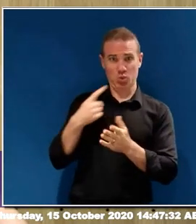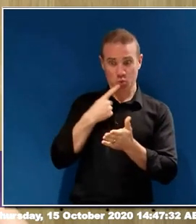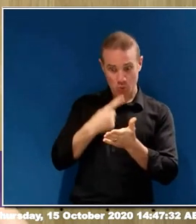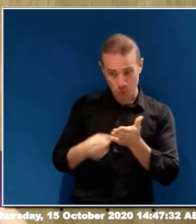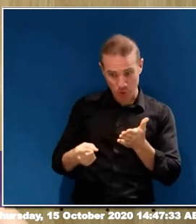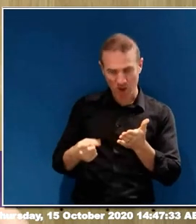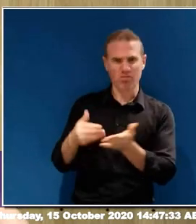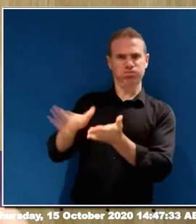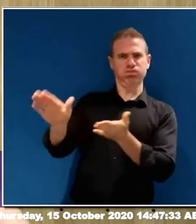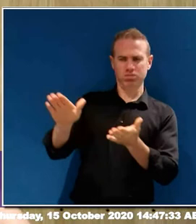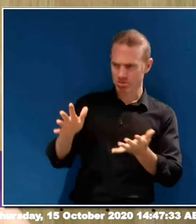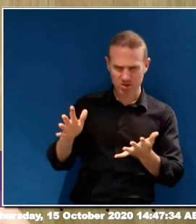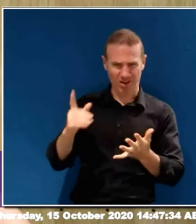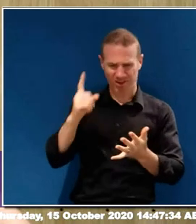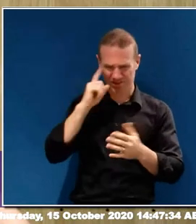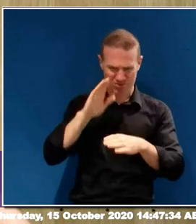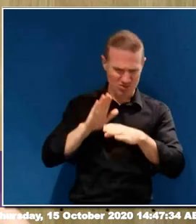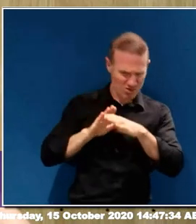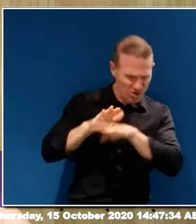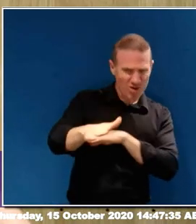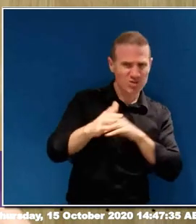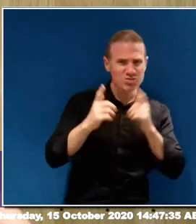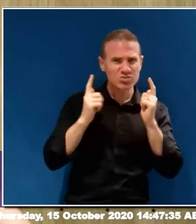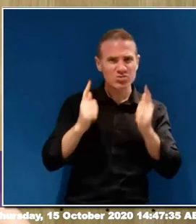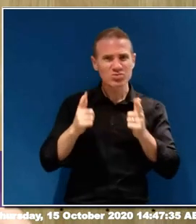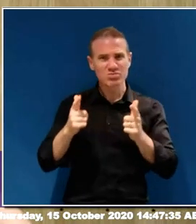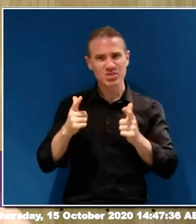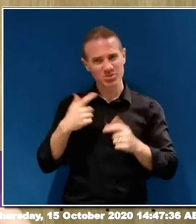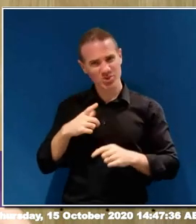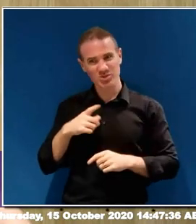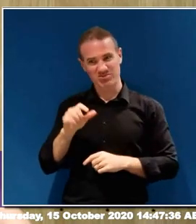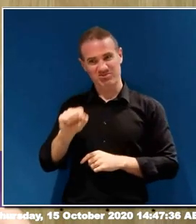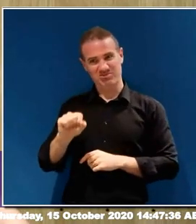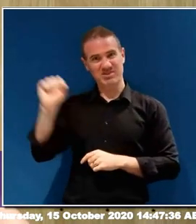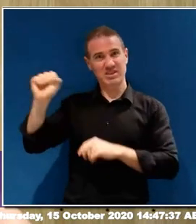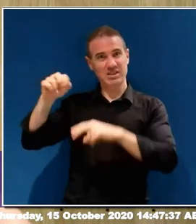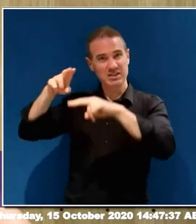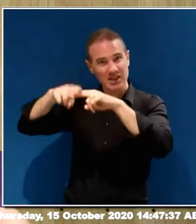the son worked on the apology they made, how sincere they were, and